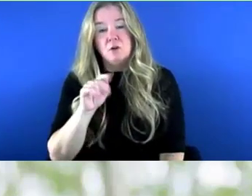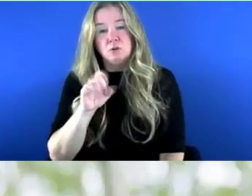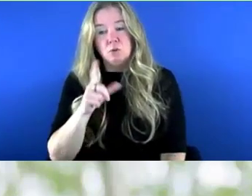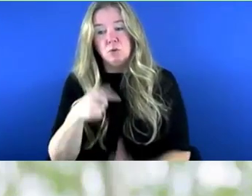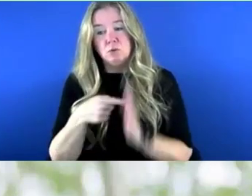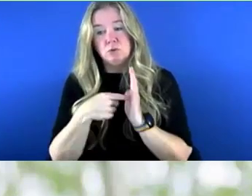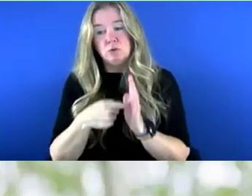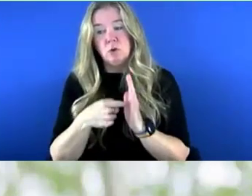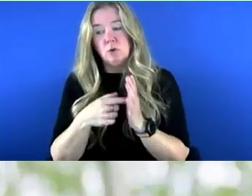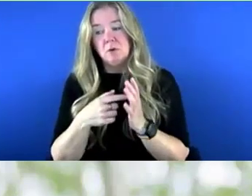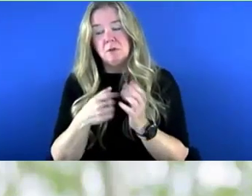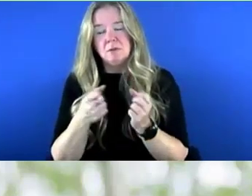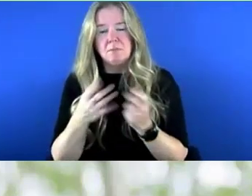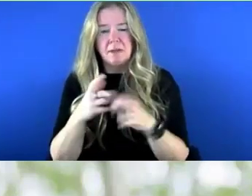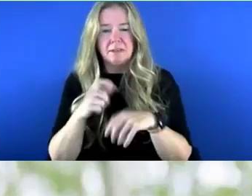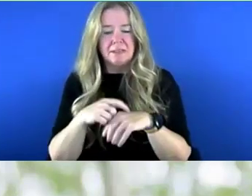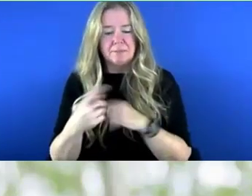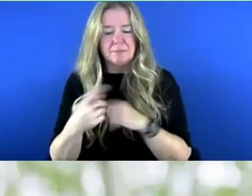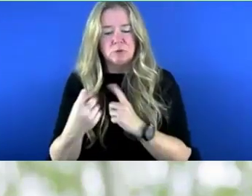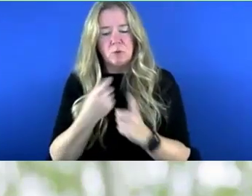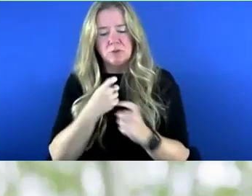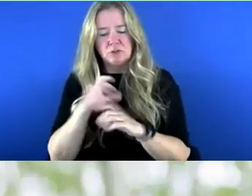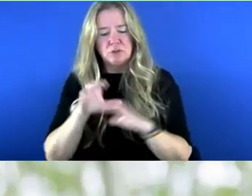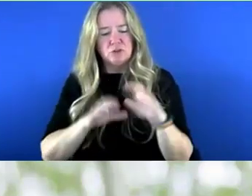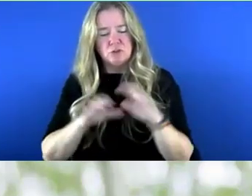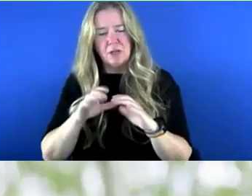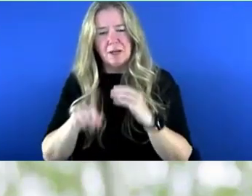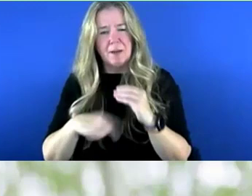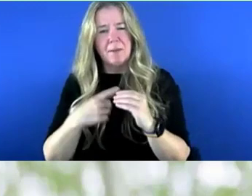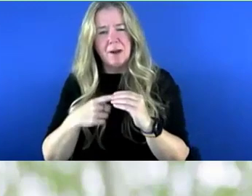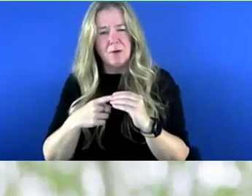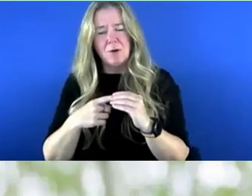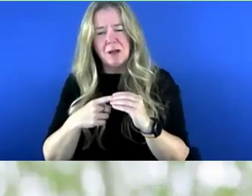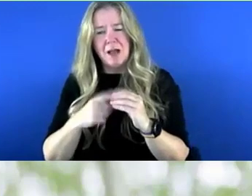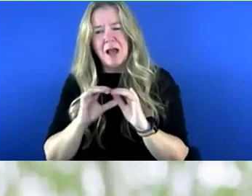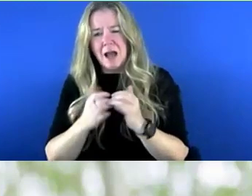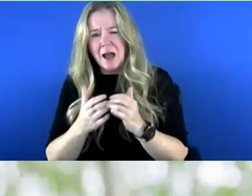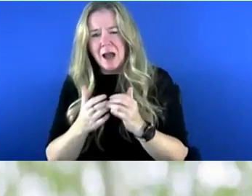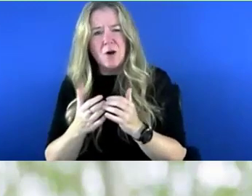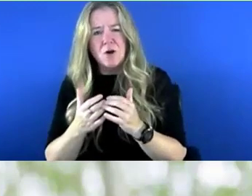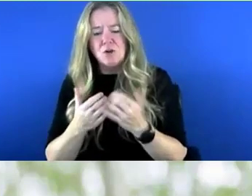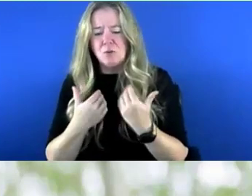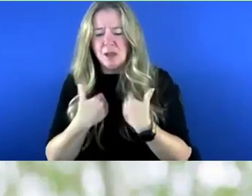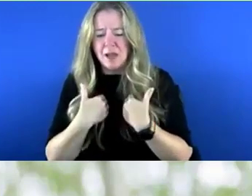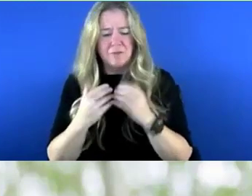I saw some questions from the chat coming through about how to have these conversations.